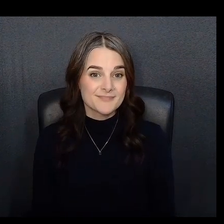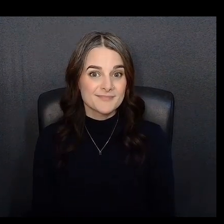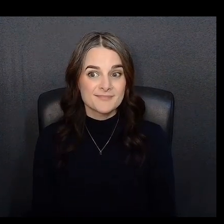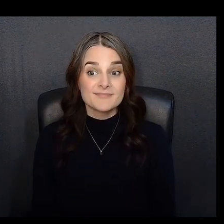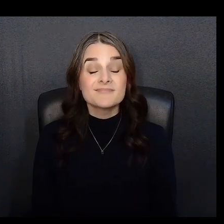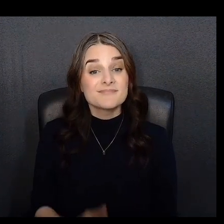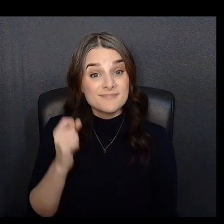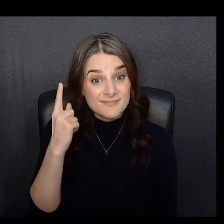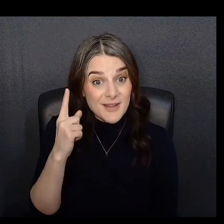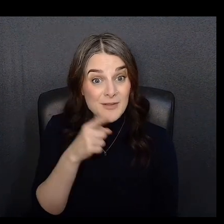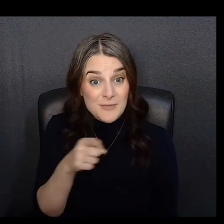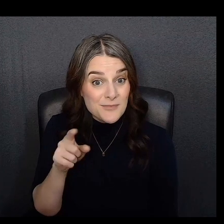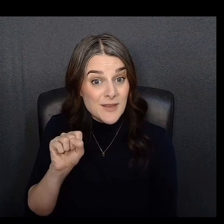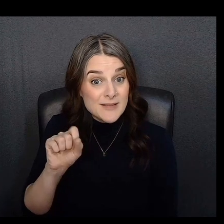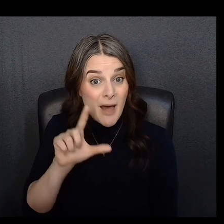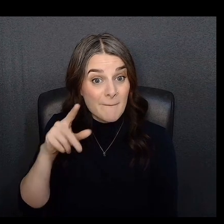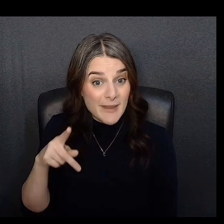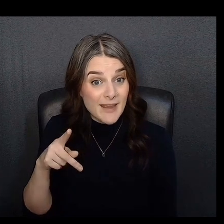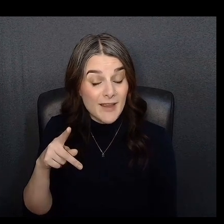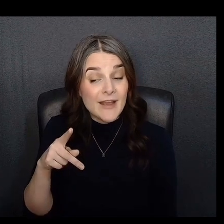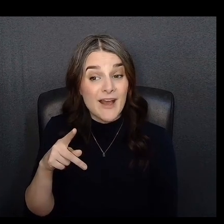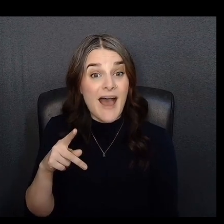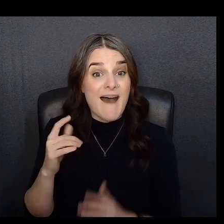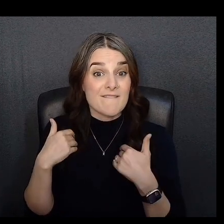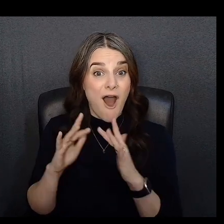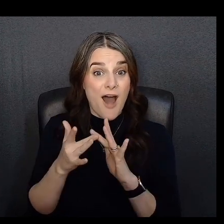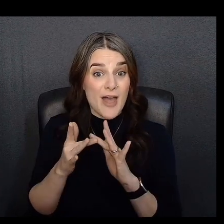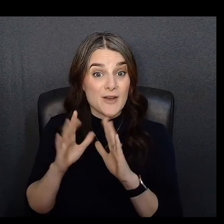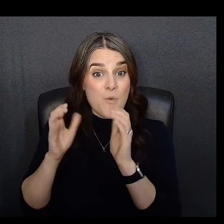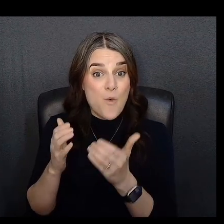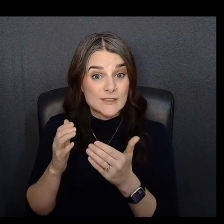if you Google Spice Institute, there's